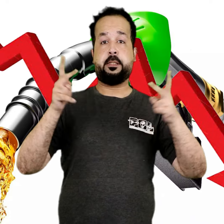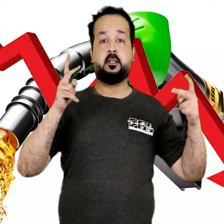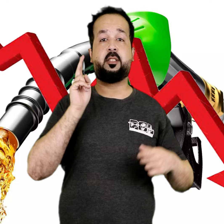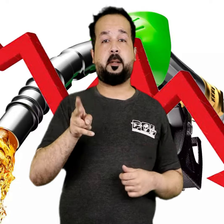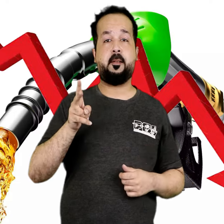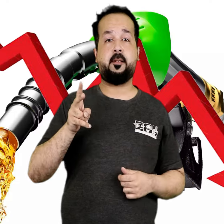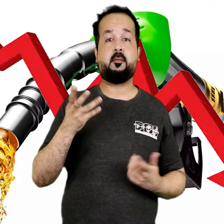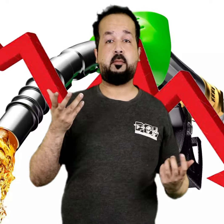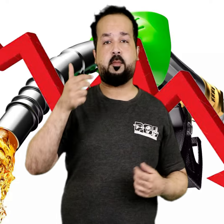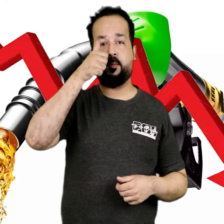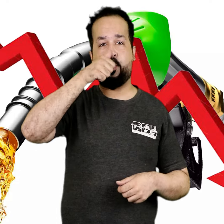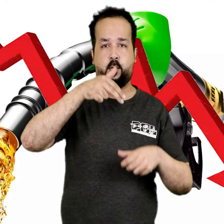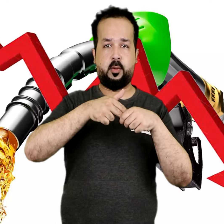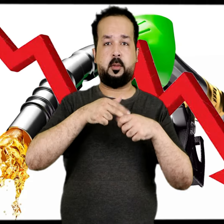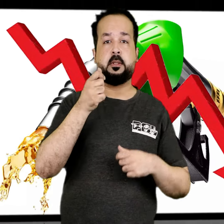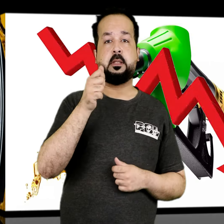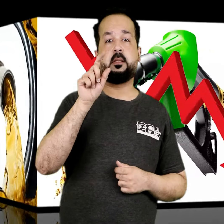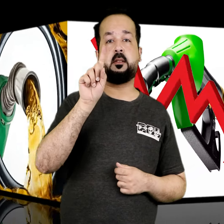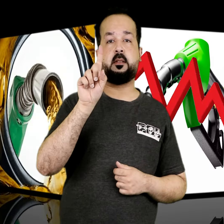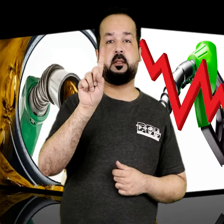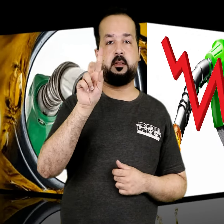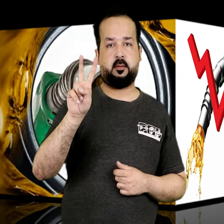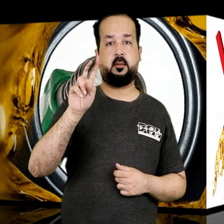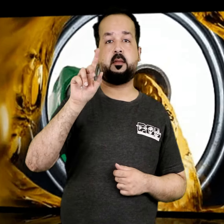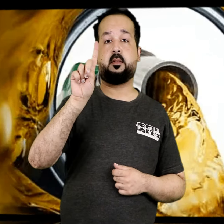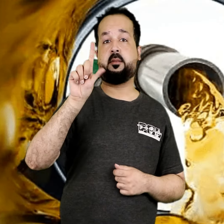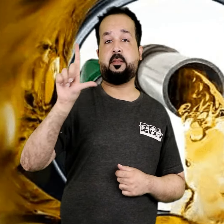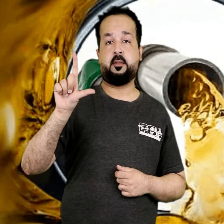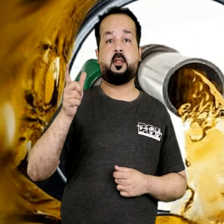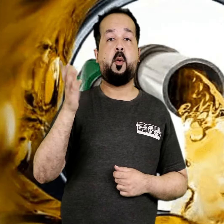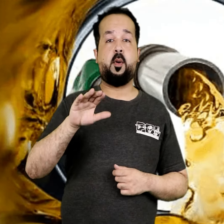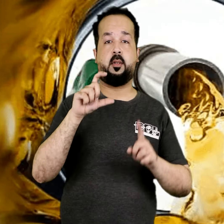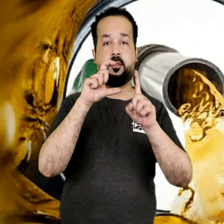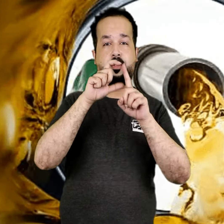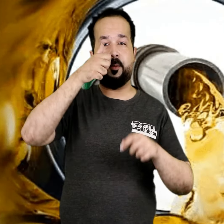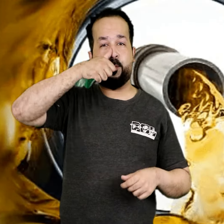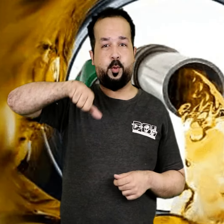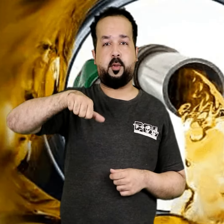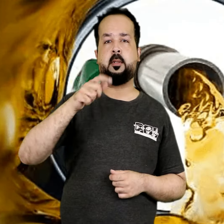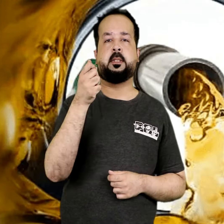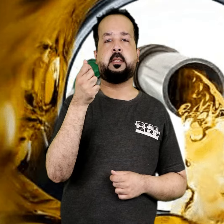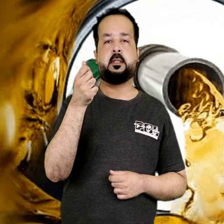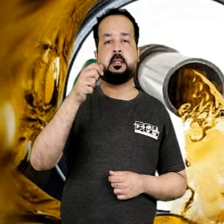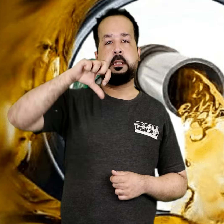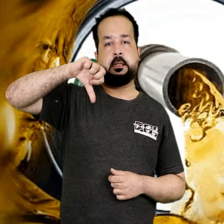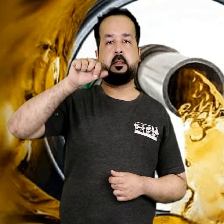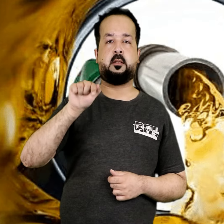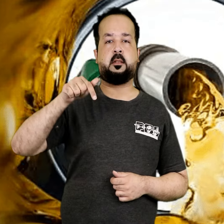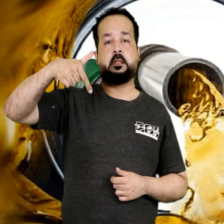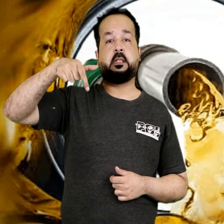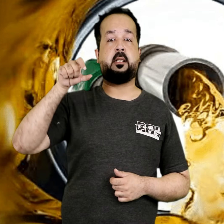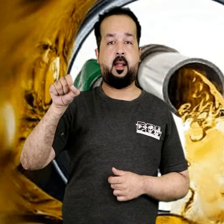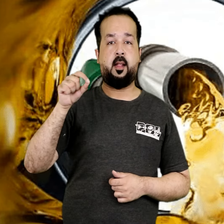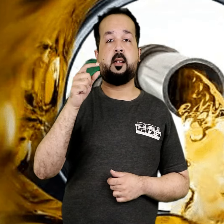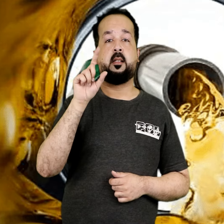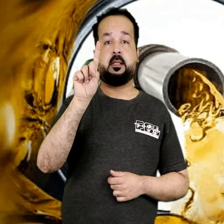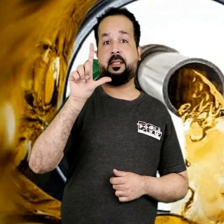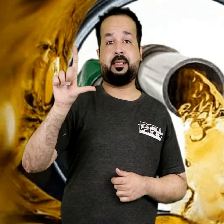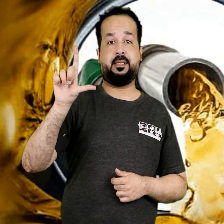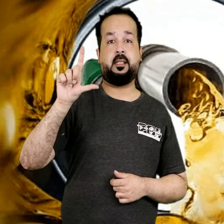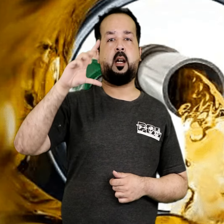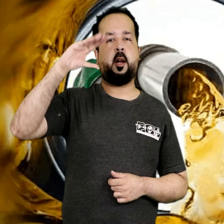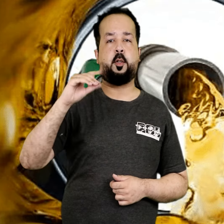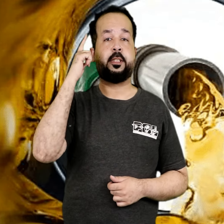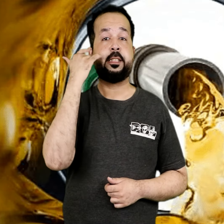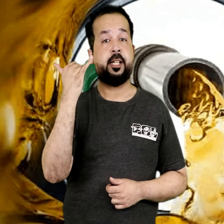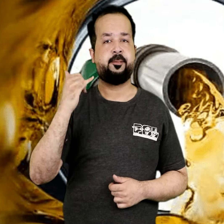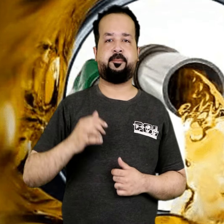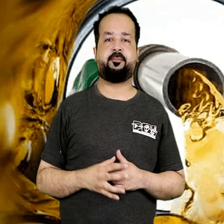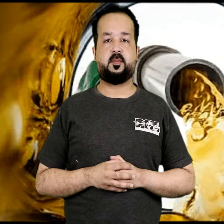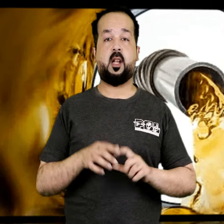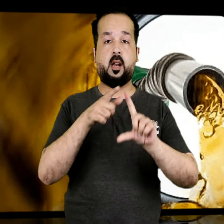with a possible decrease of Rs 12 per liter for petrol and Rs 9.70 per liter for diesel.